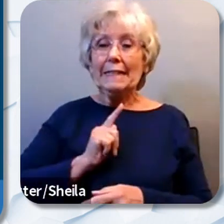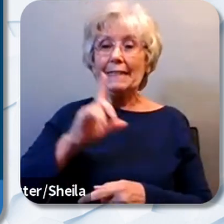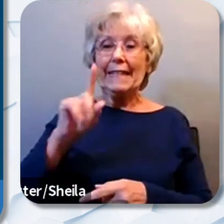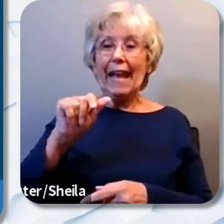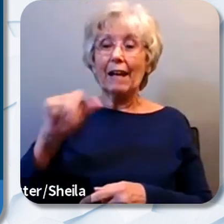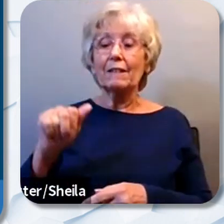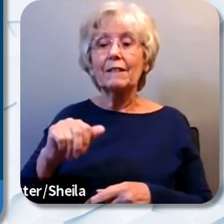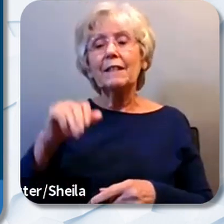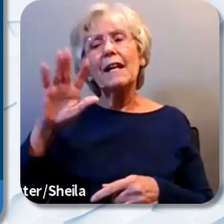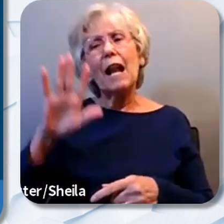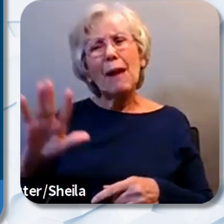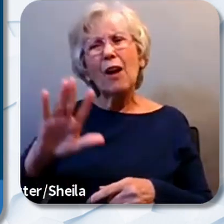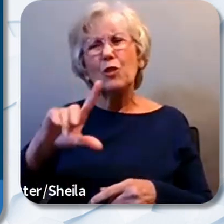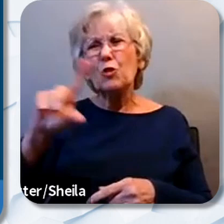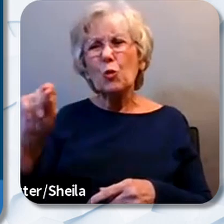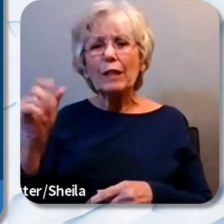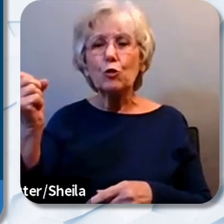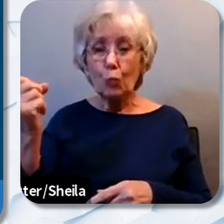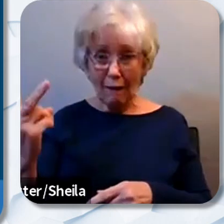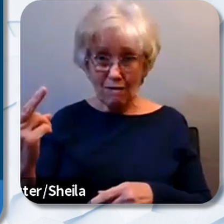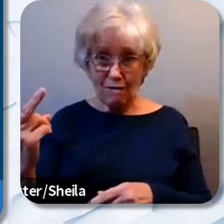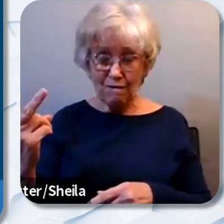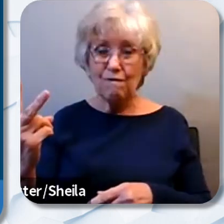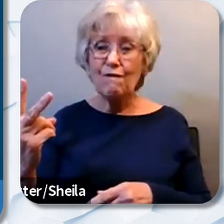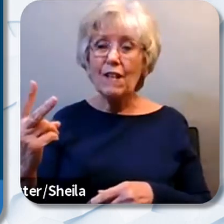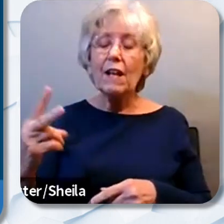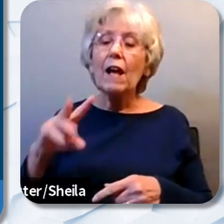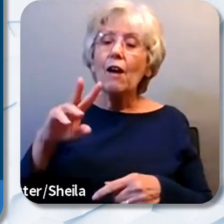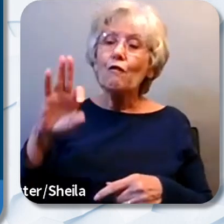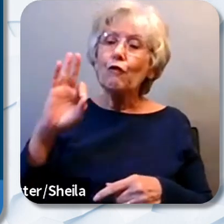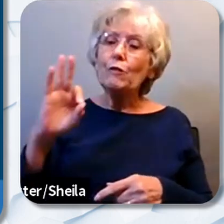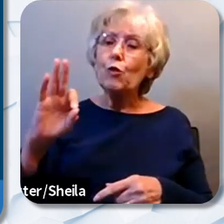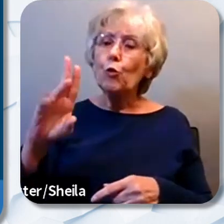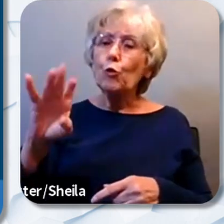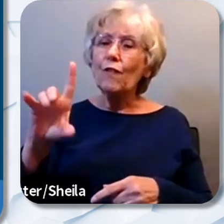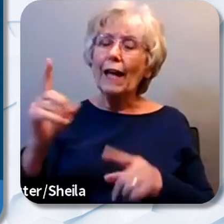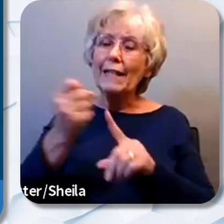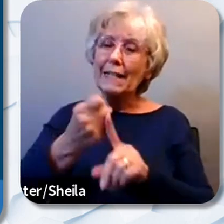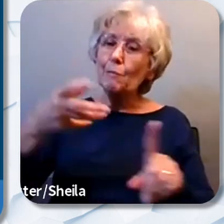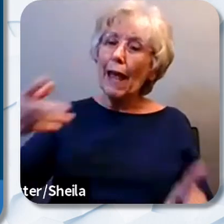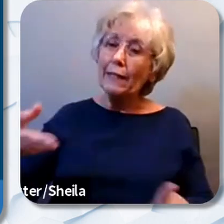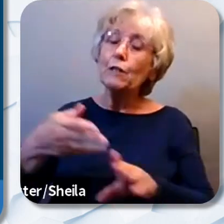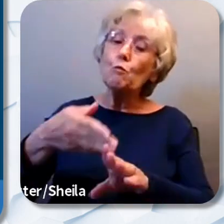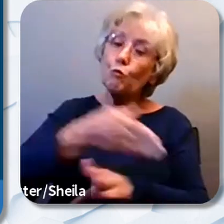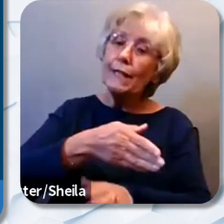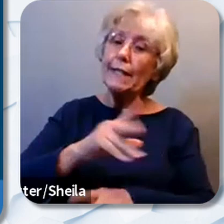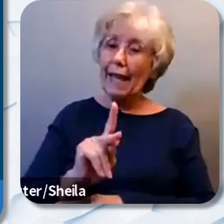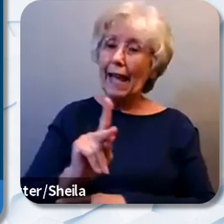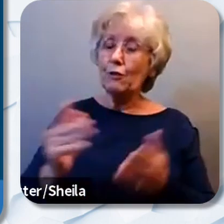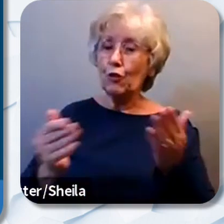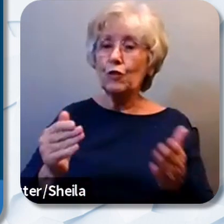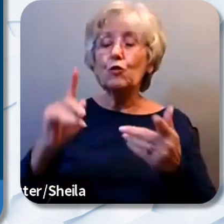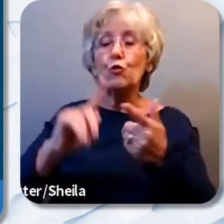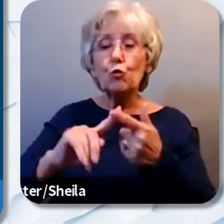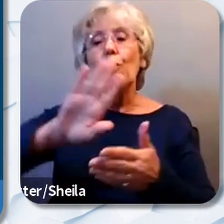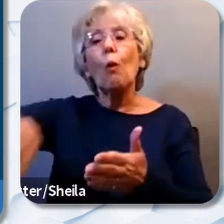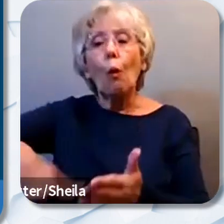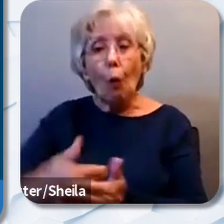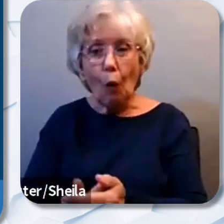in about 2012 President unified expanded pre K services to the entire Community using llc FF